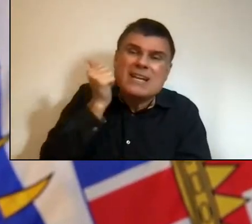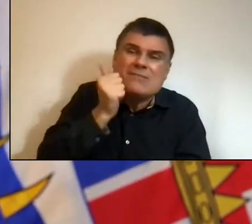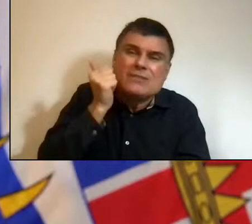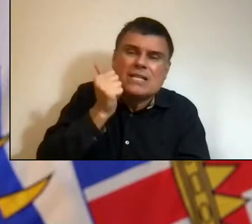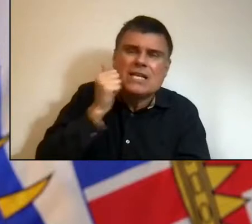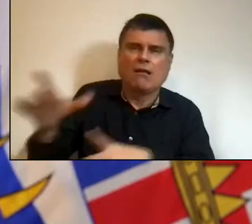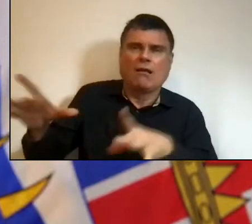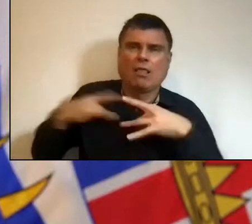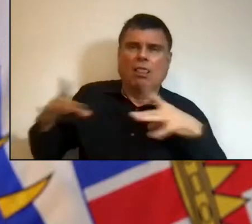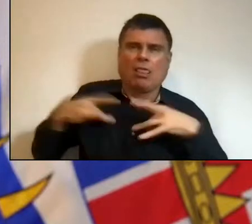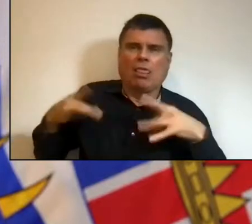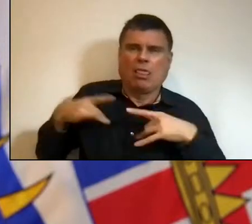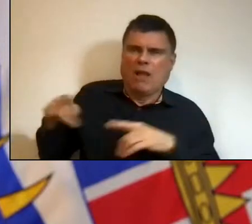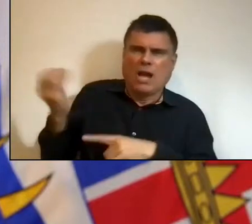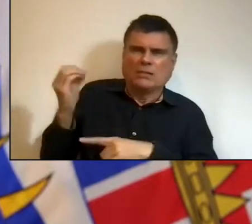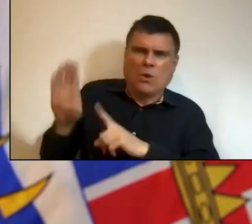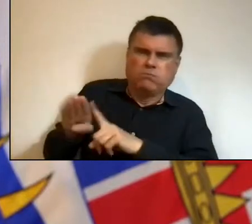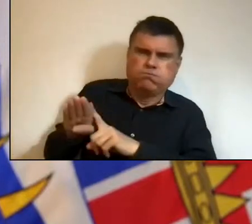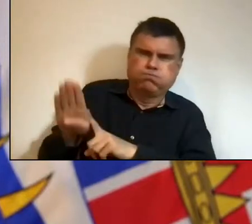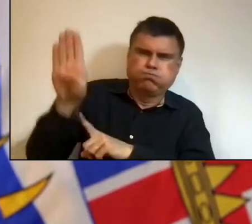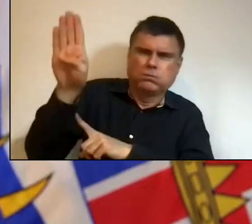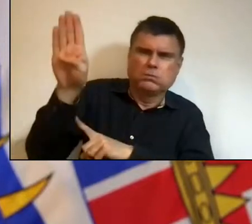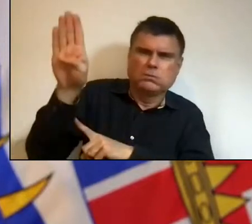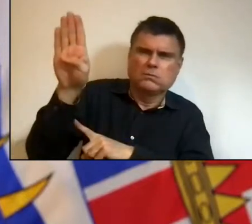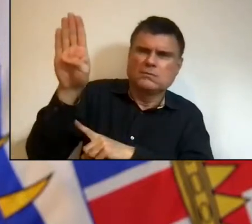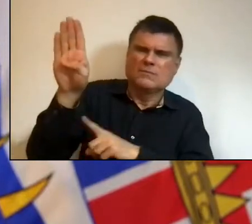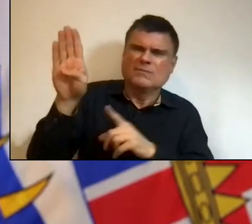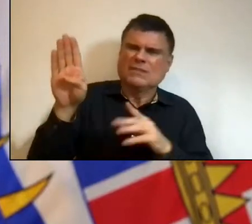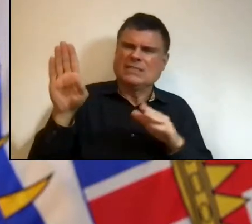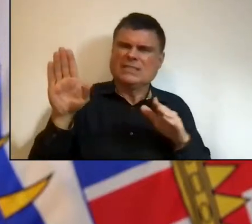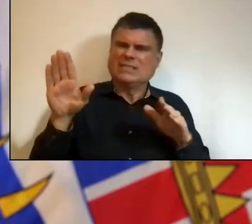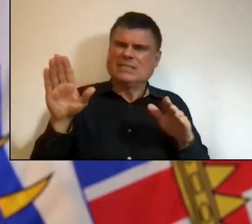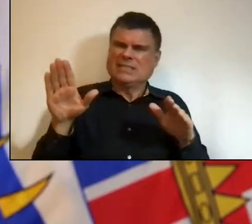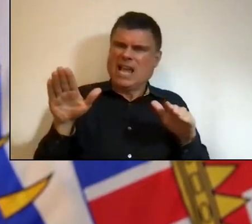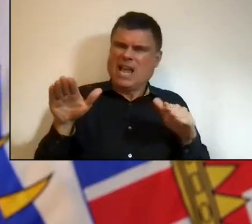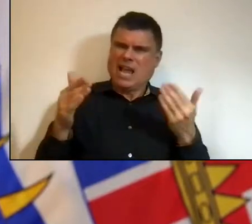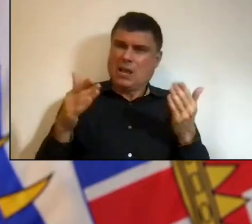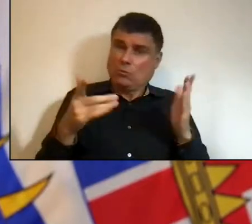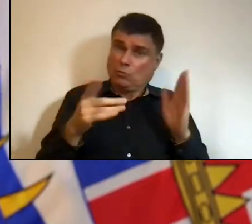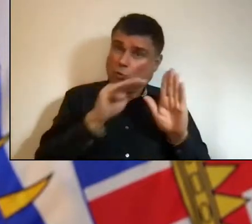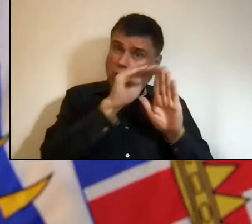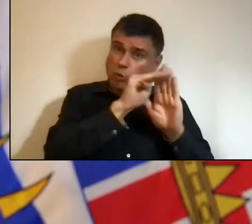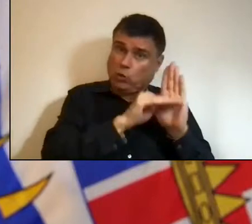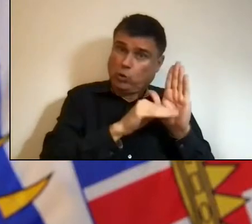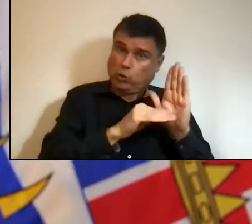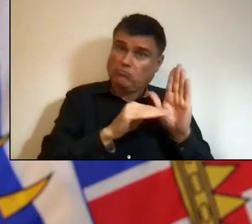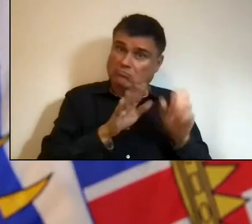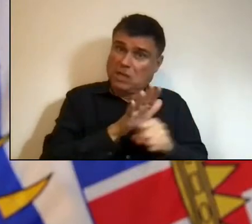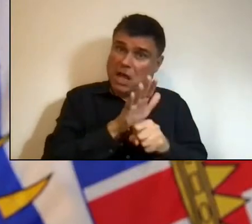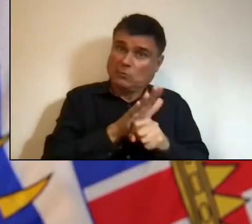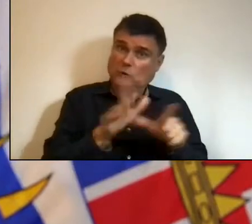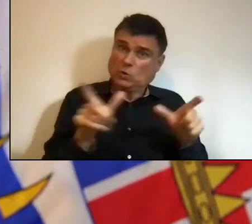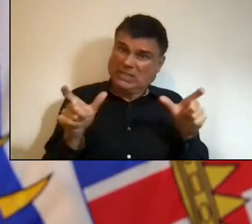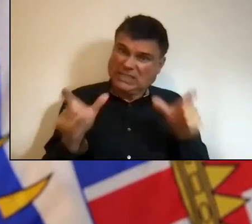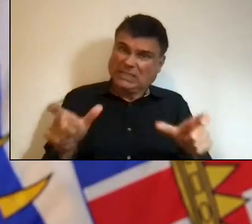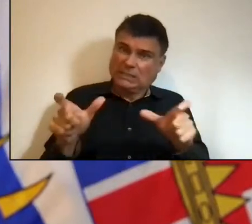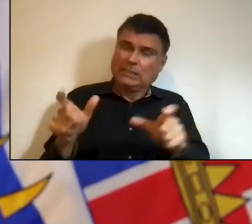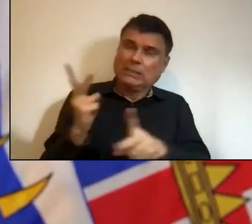over the short term to stop us from getting too You know, Case numbers we've never heard of